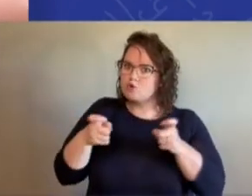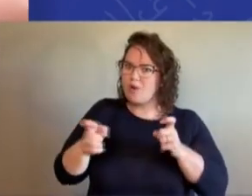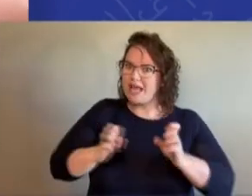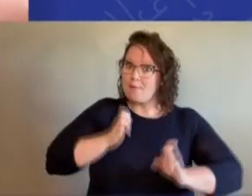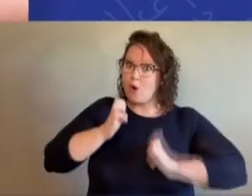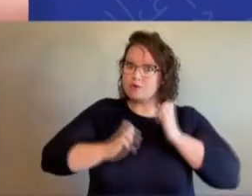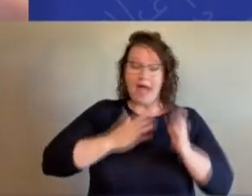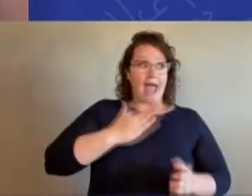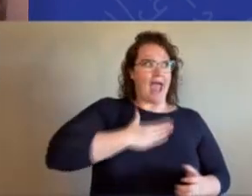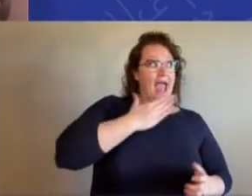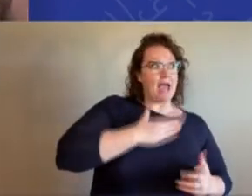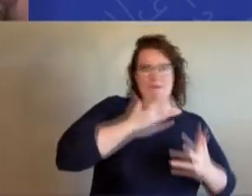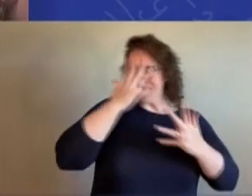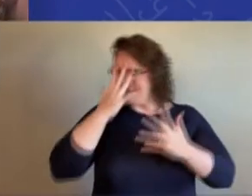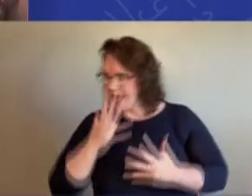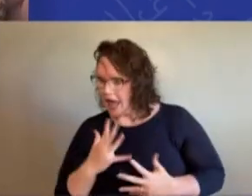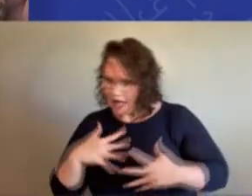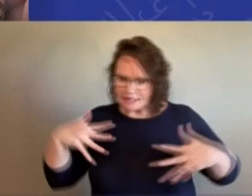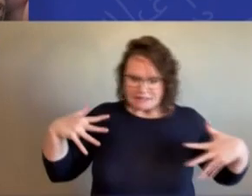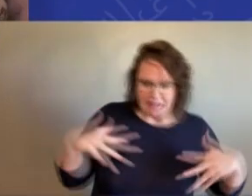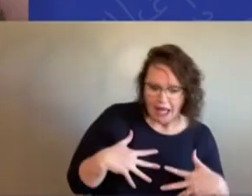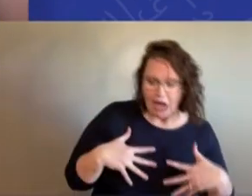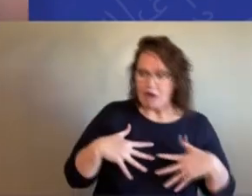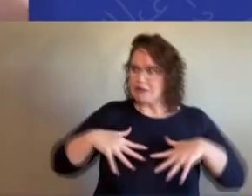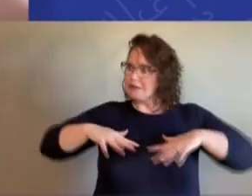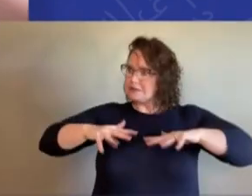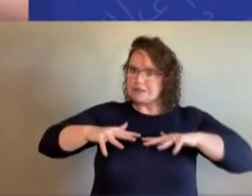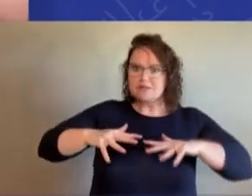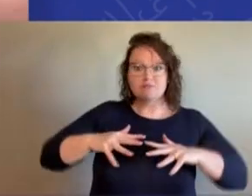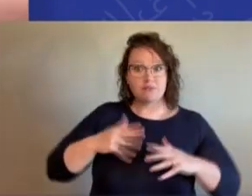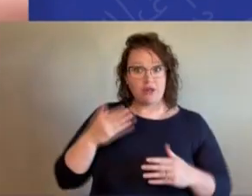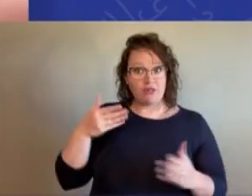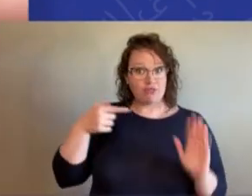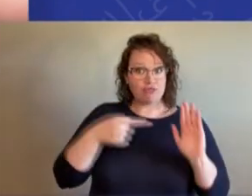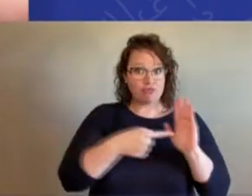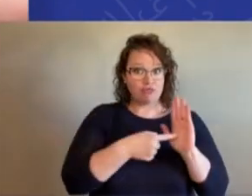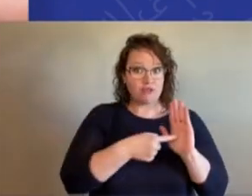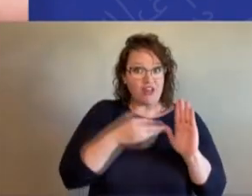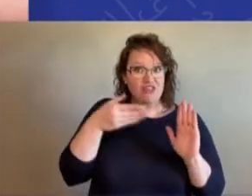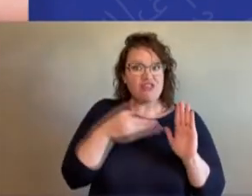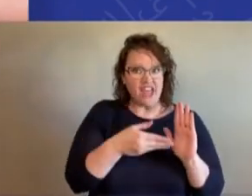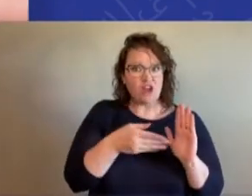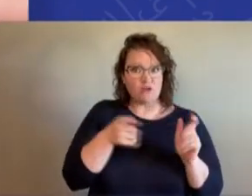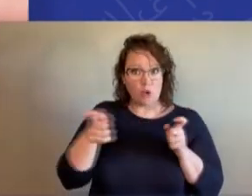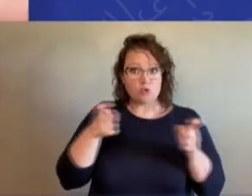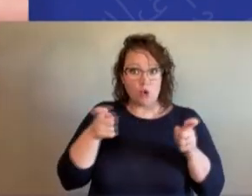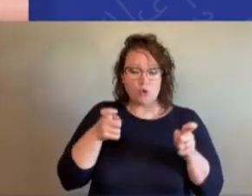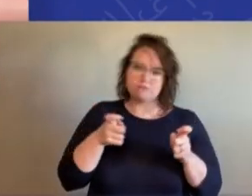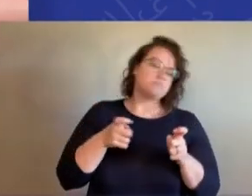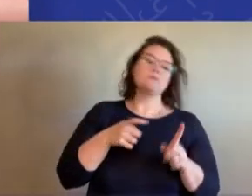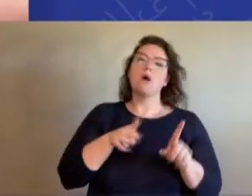This is where our emotion is stored where we remember all of the good times we have with friends and parents. It is also where we control our